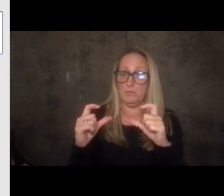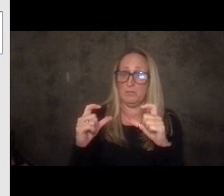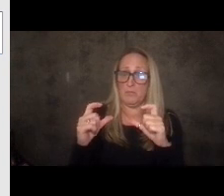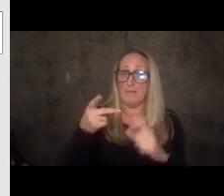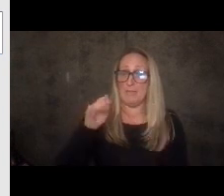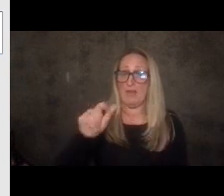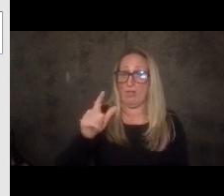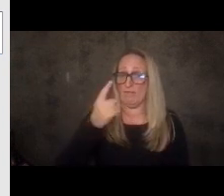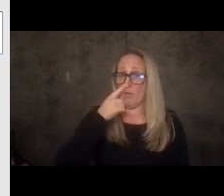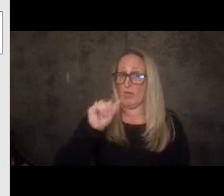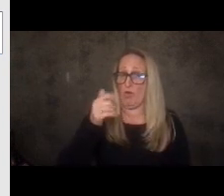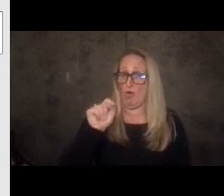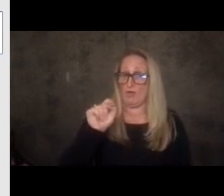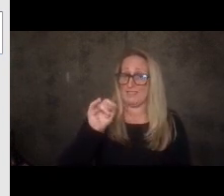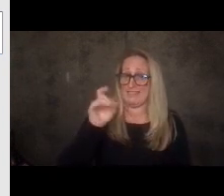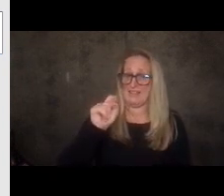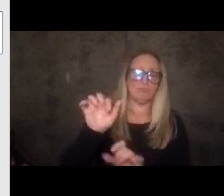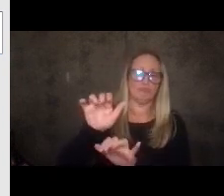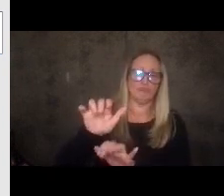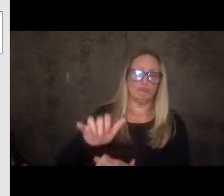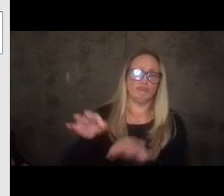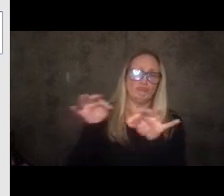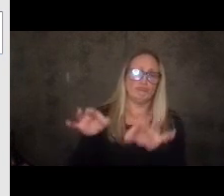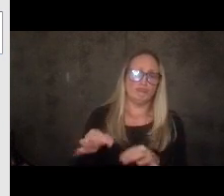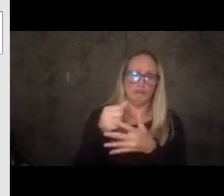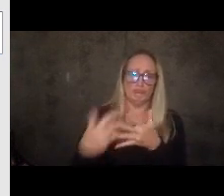where I can type in my details. So it looks like it didn't write